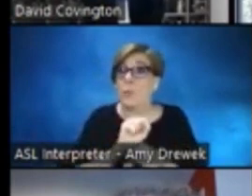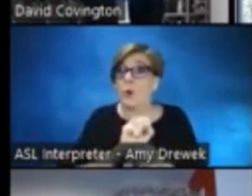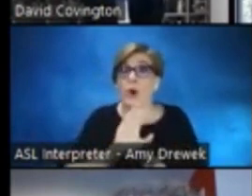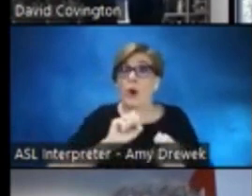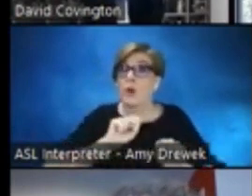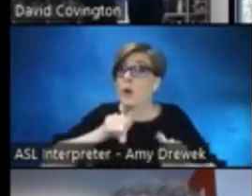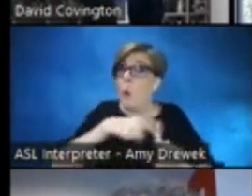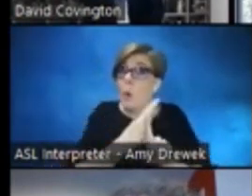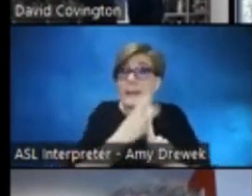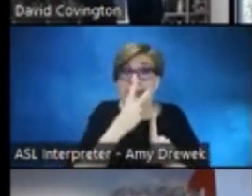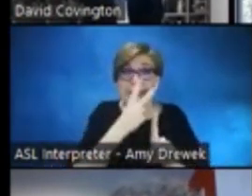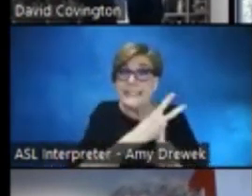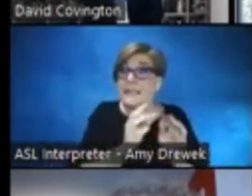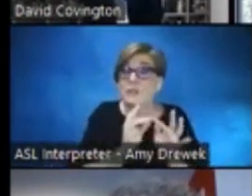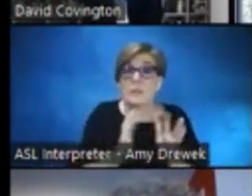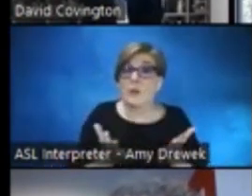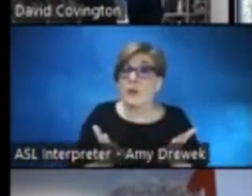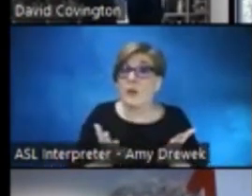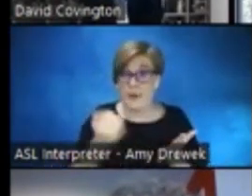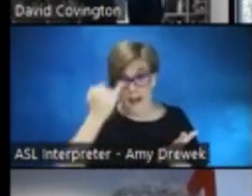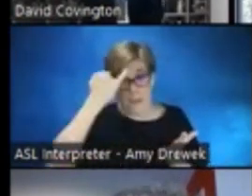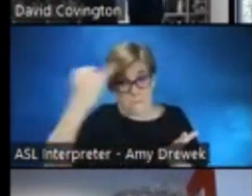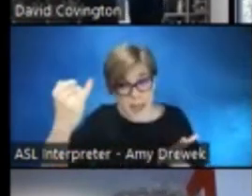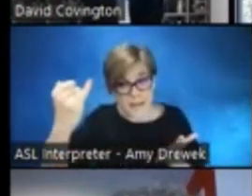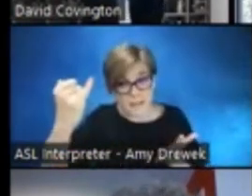YOU CAN IMAGINE IF YOU ARE IN CRISIS AND YOU DON'T